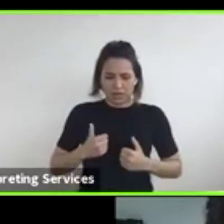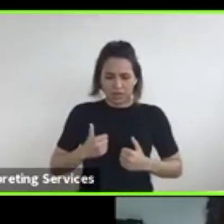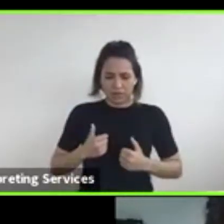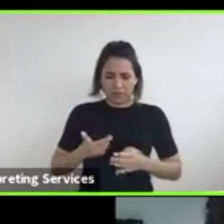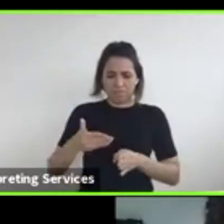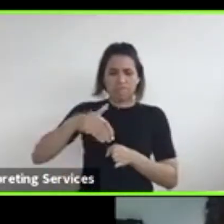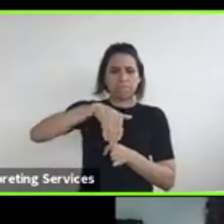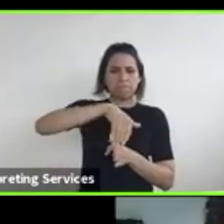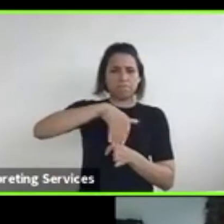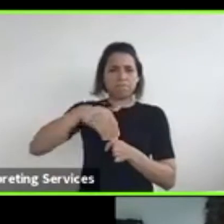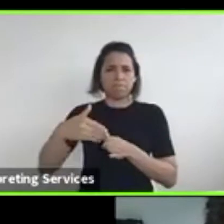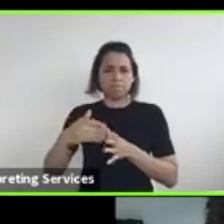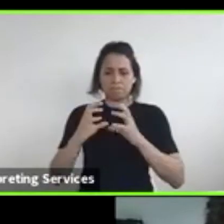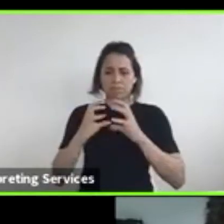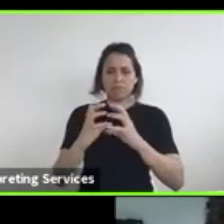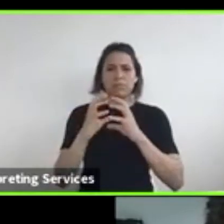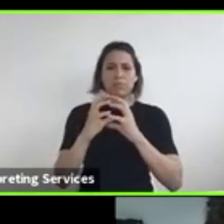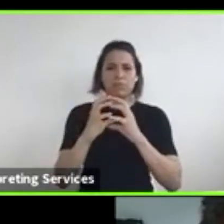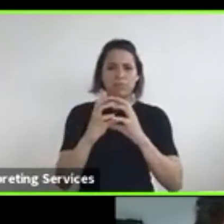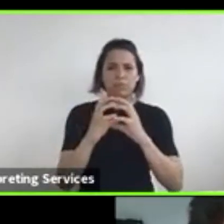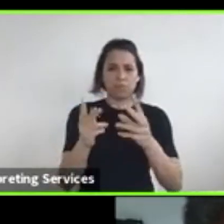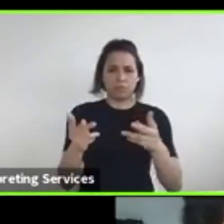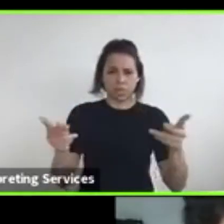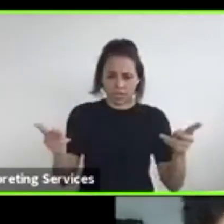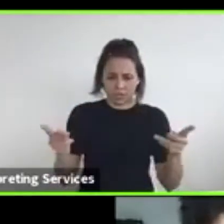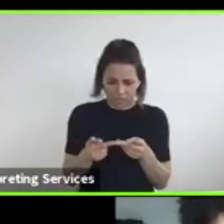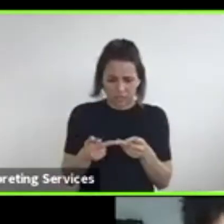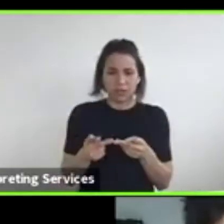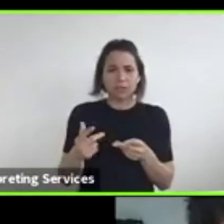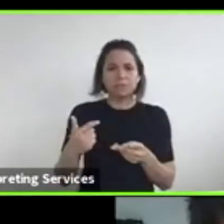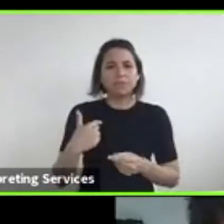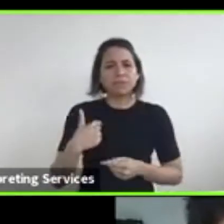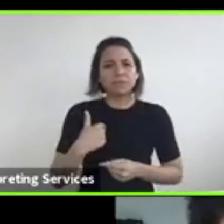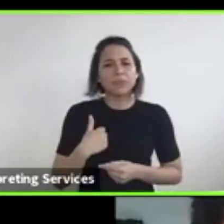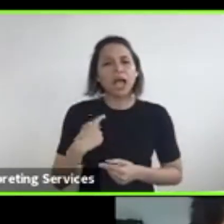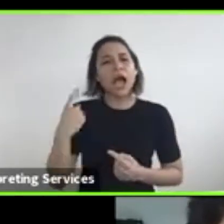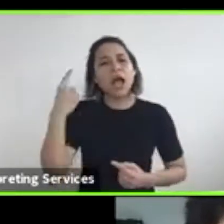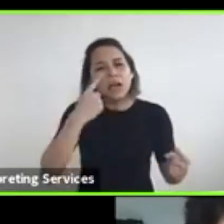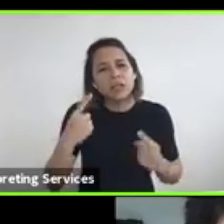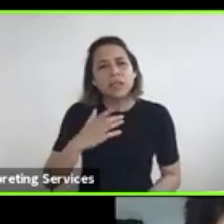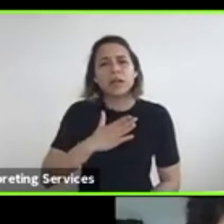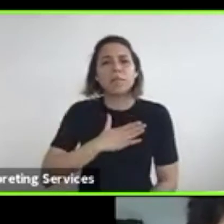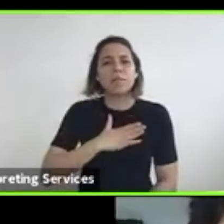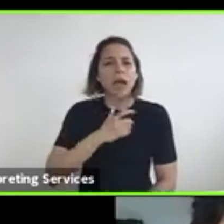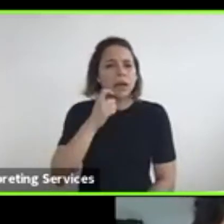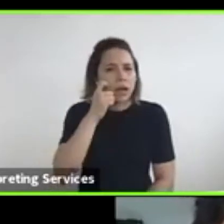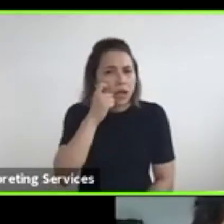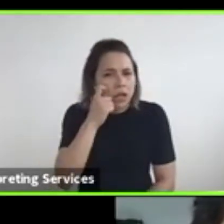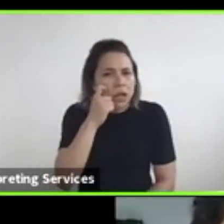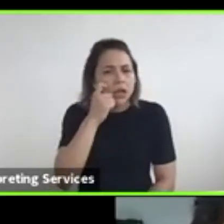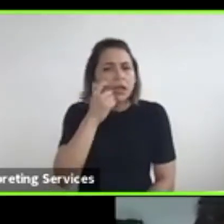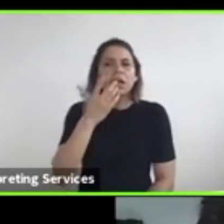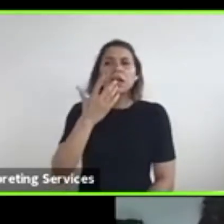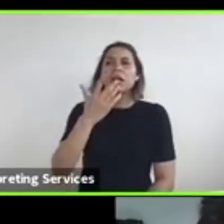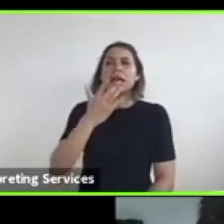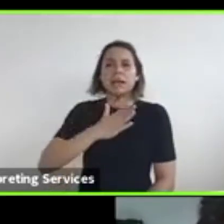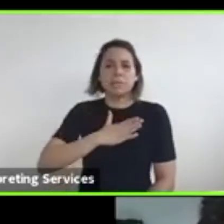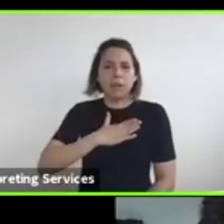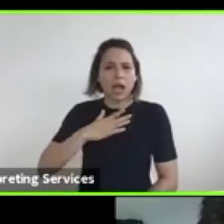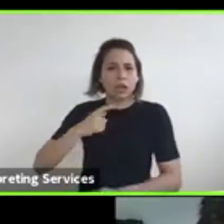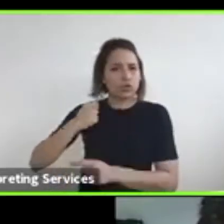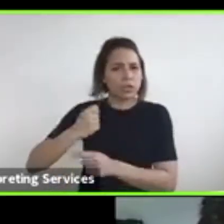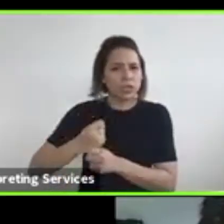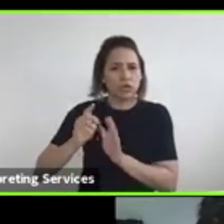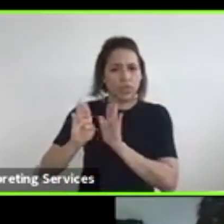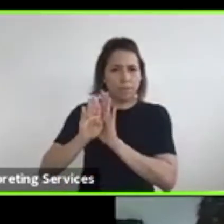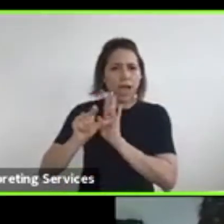I CONSIDER, MY ETHNIC, RACIAL, AND POSITIONAL LINEAGES, TO BE PLACING ME